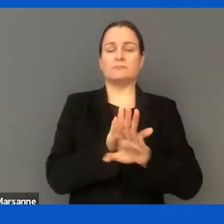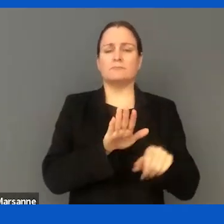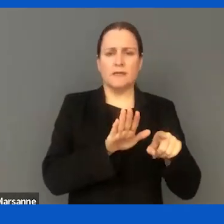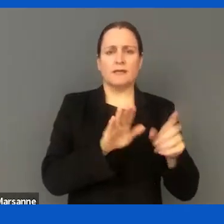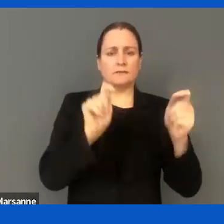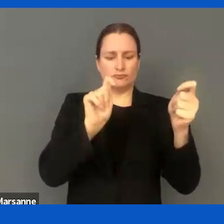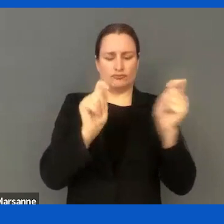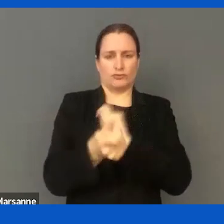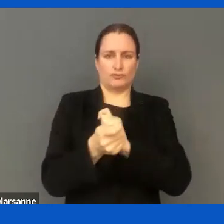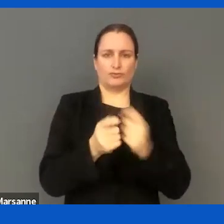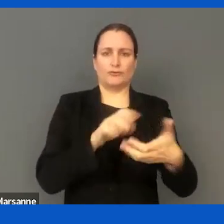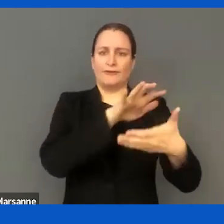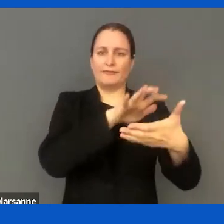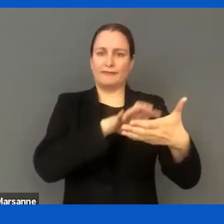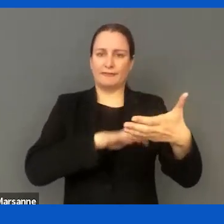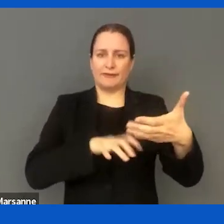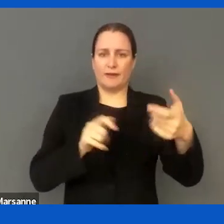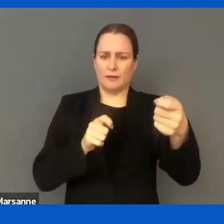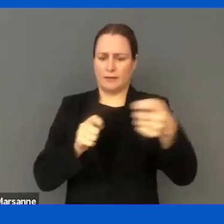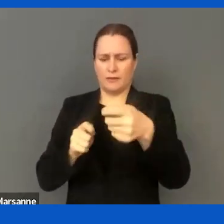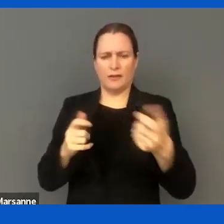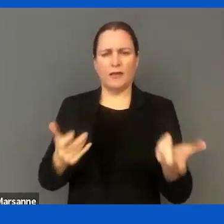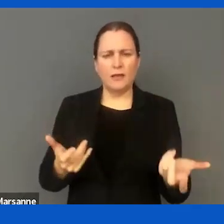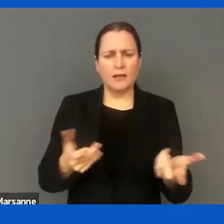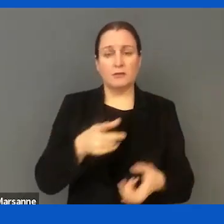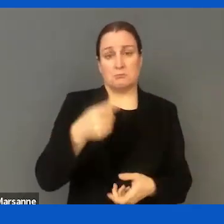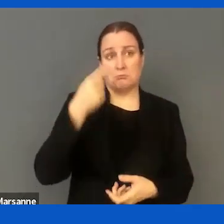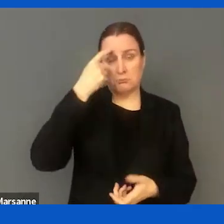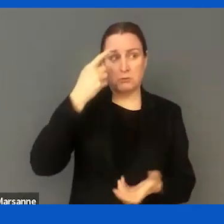example, on the commerce website, this is not the case of the public administration,